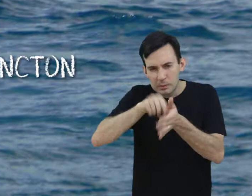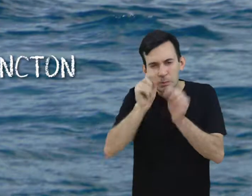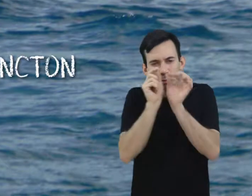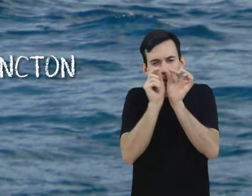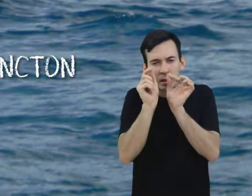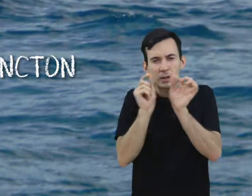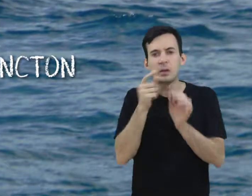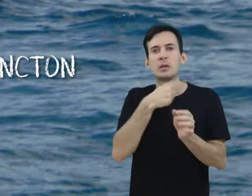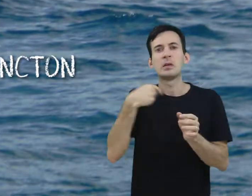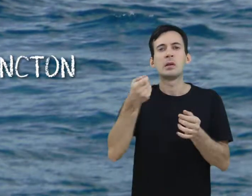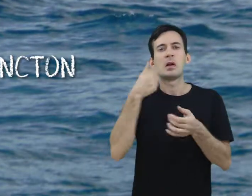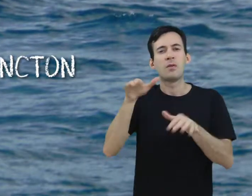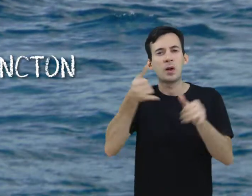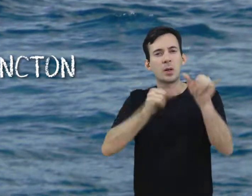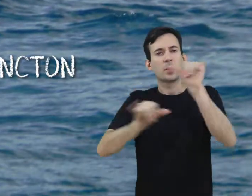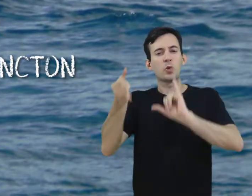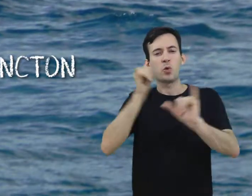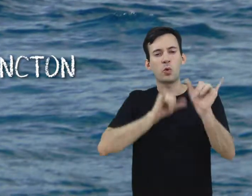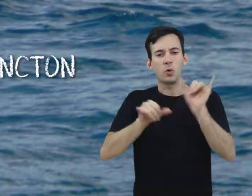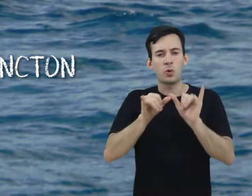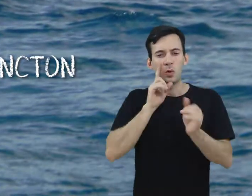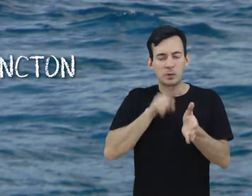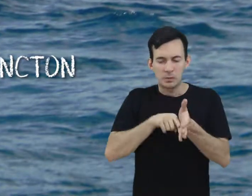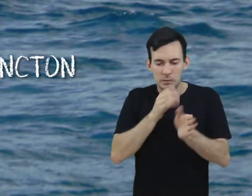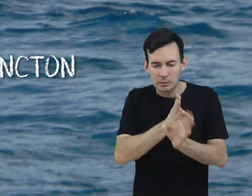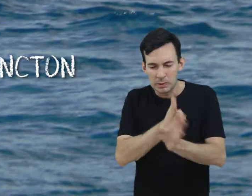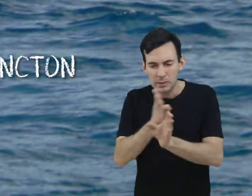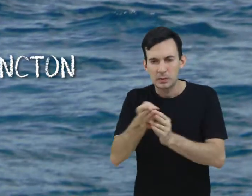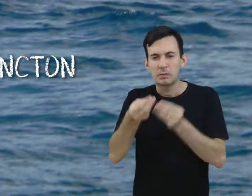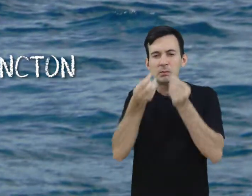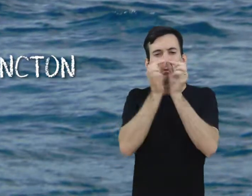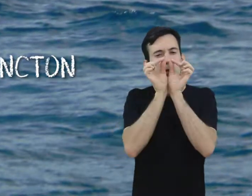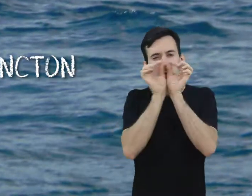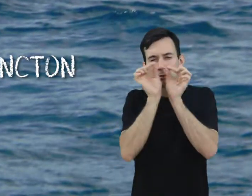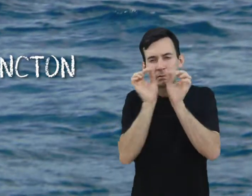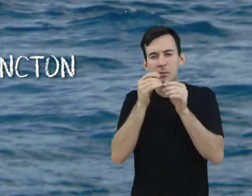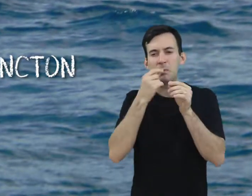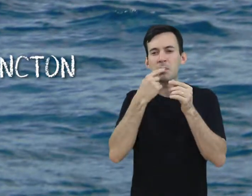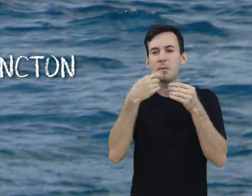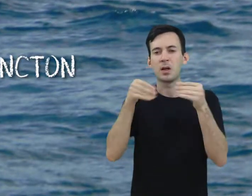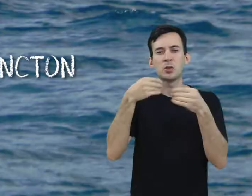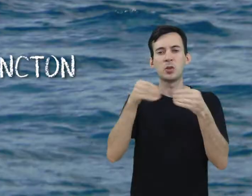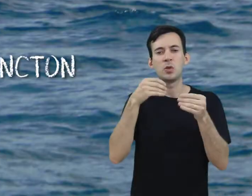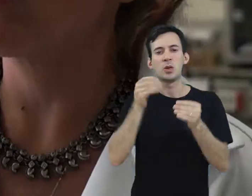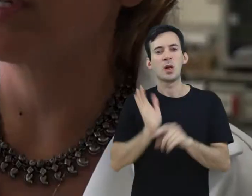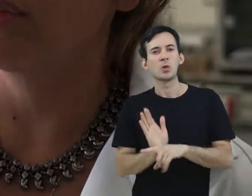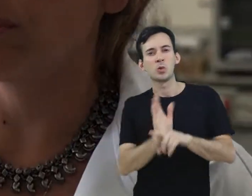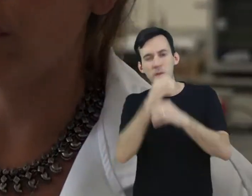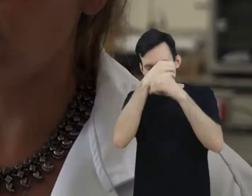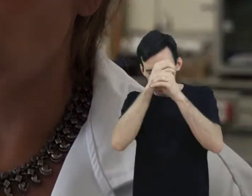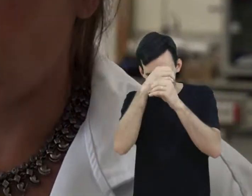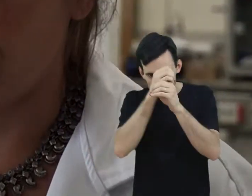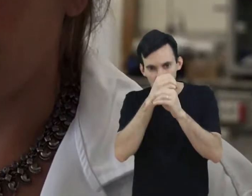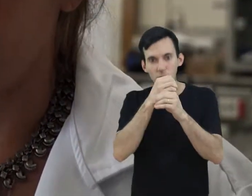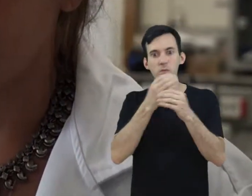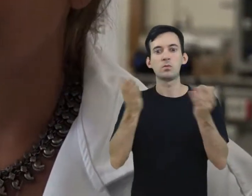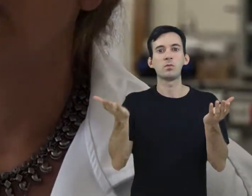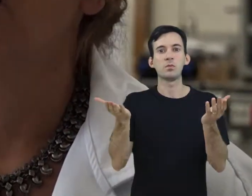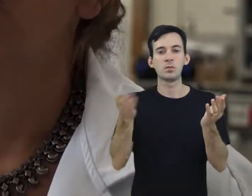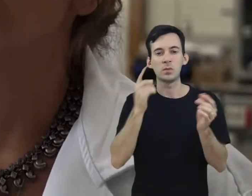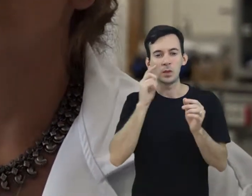where we can actually bring it to the laboratory, identify micro-plastics with the help of a microscope.